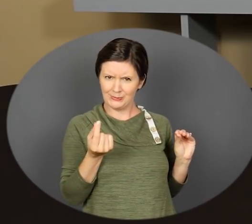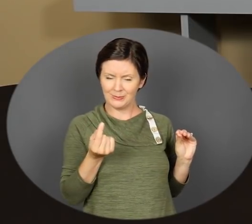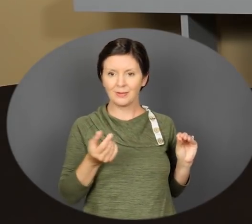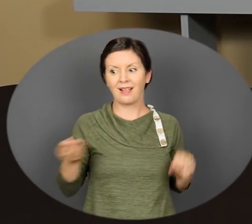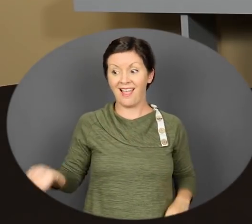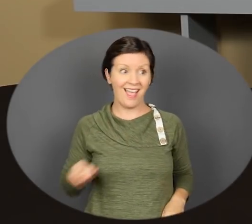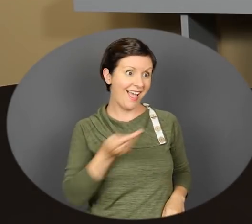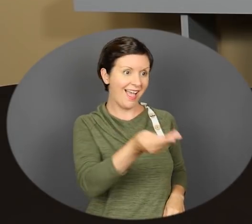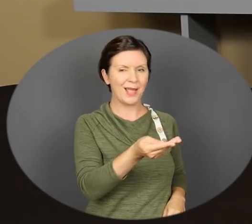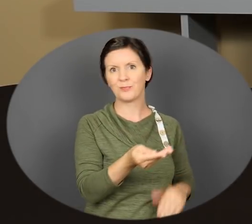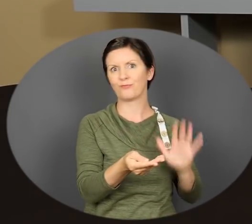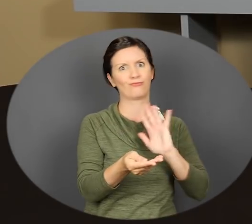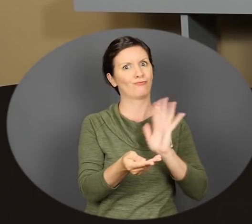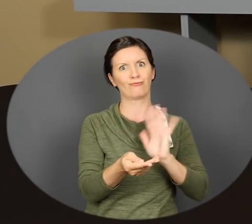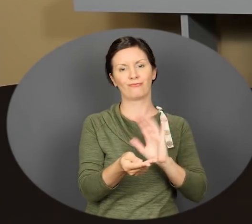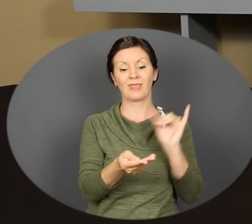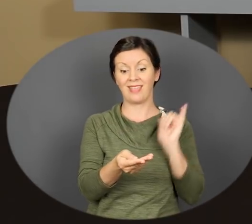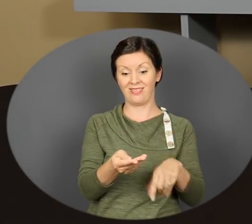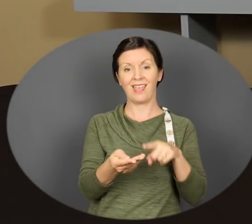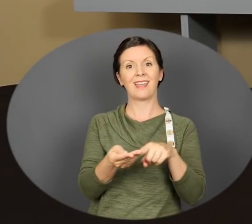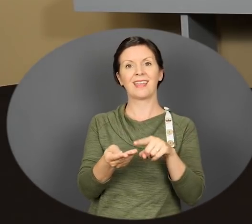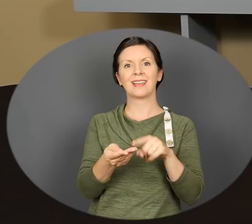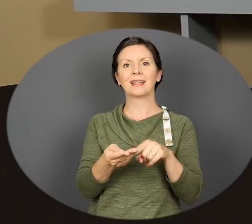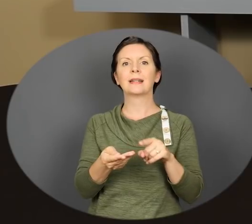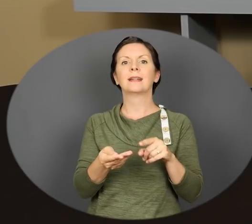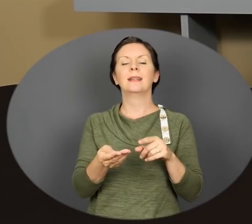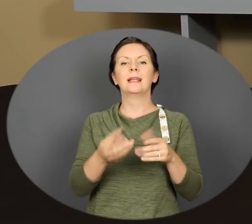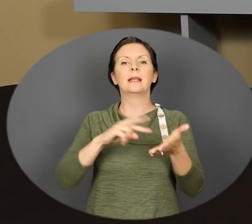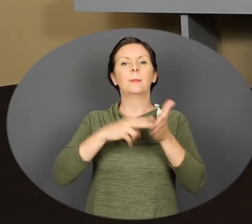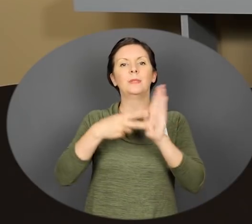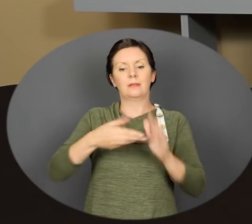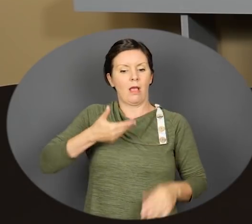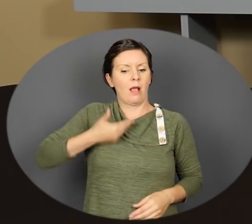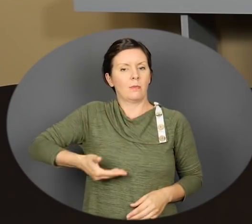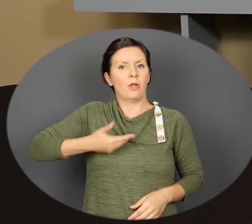don’t take my dragon tile. Now this acts as a reminder that I was the first player